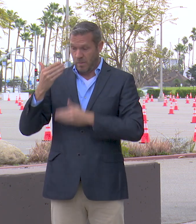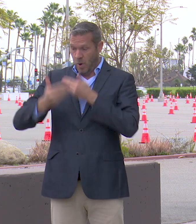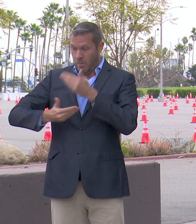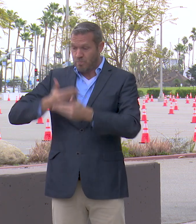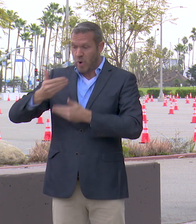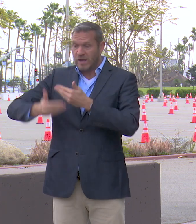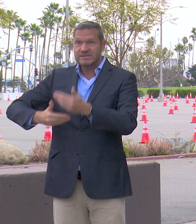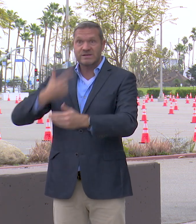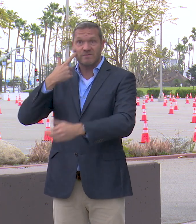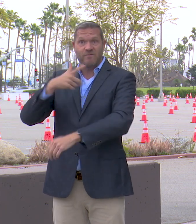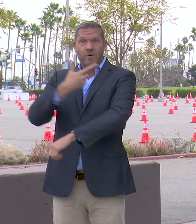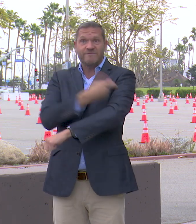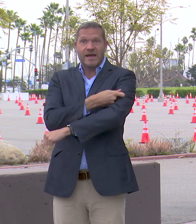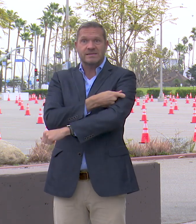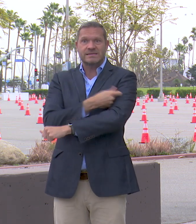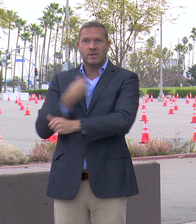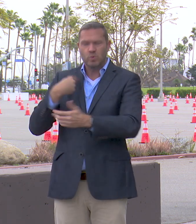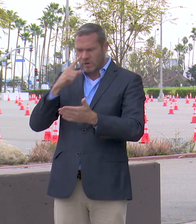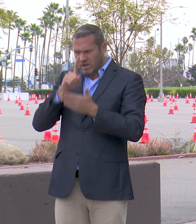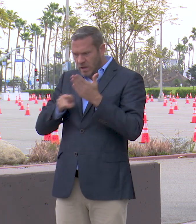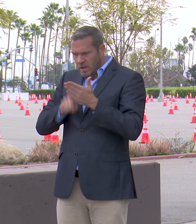infectious diseases.